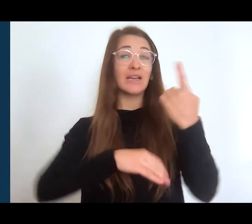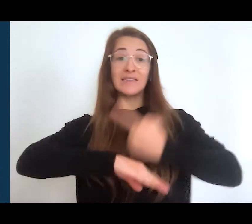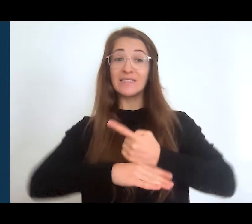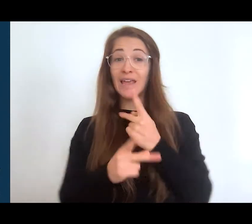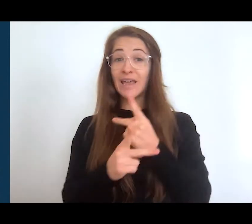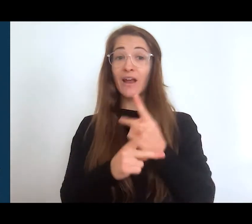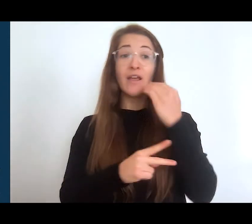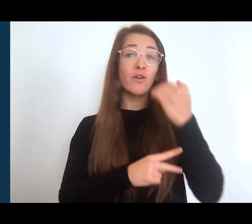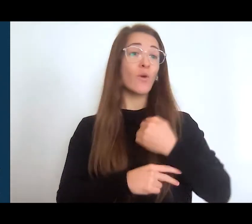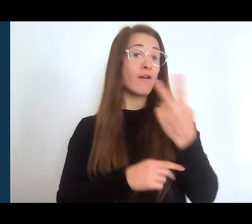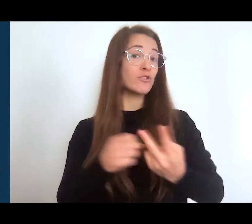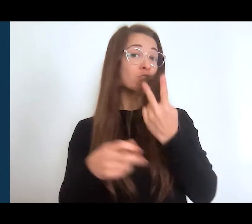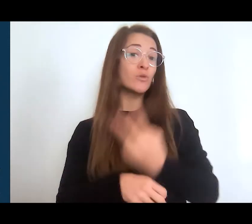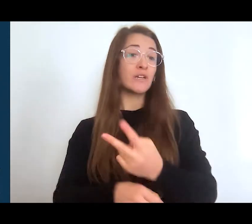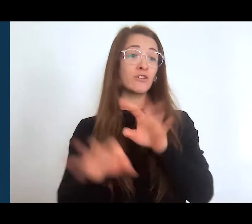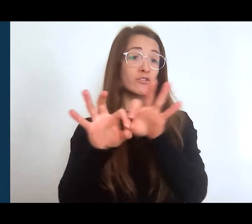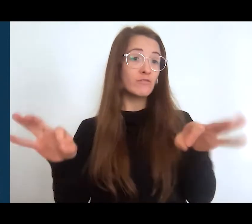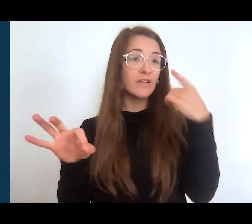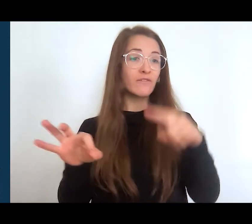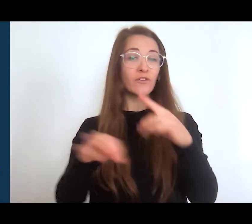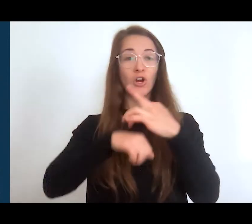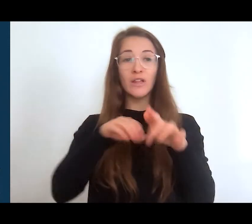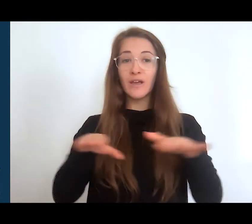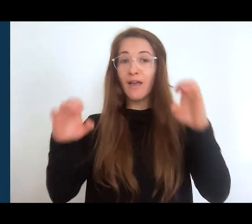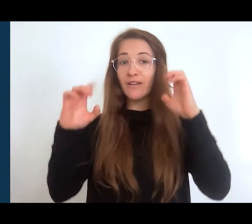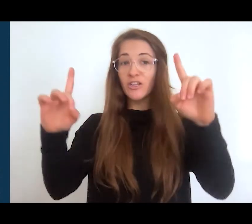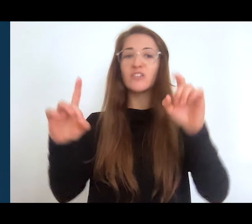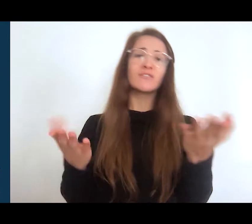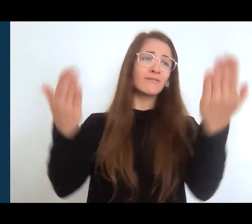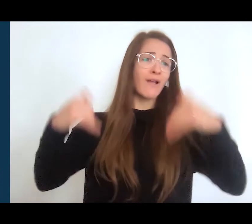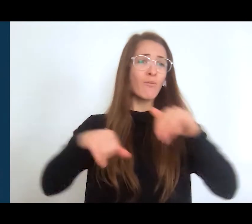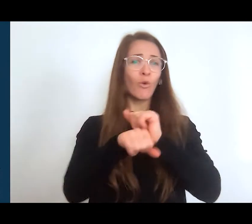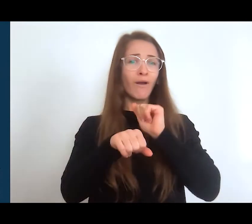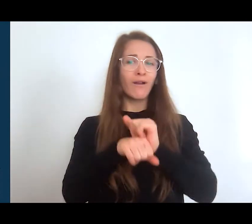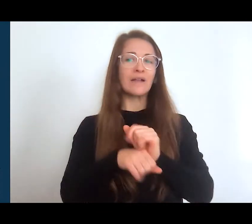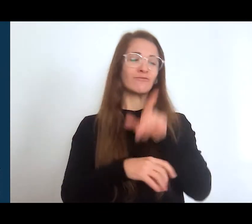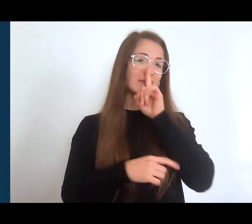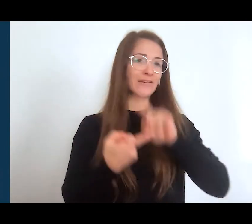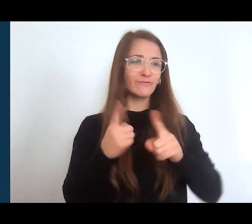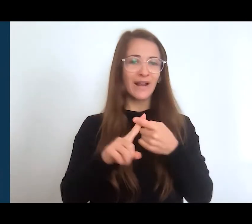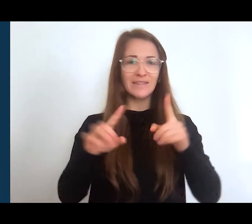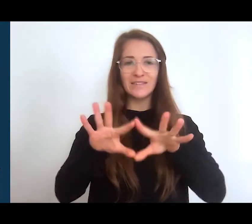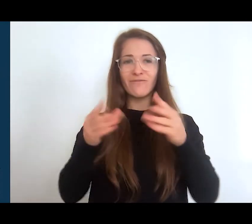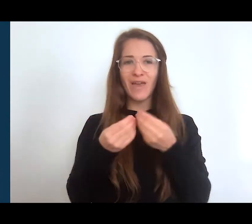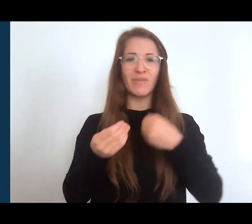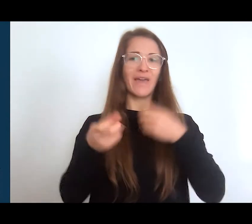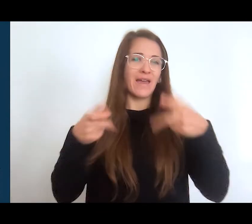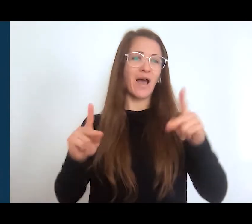CAMP AND THERE ARE OPENINGS IN THE DAY CARE AND YOU SHOULD COME AND WORK HERE. IT WAS REALLY FRIENDS AND FAMILY